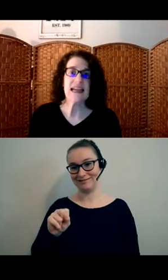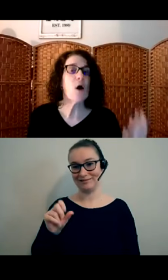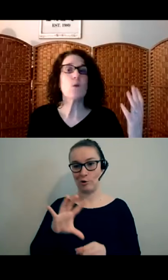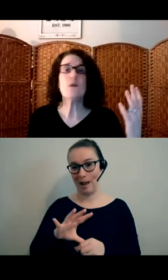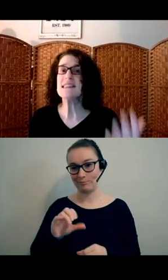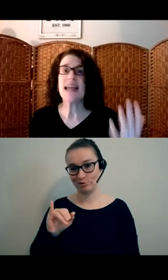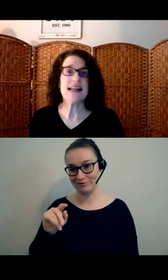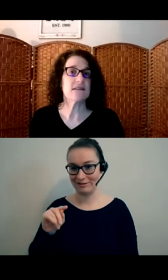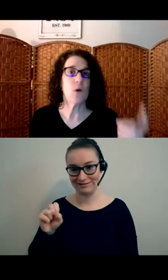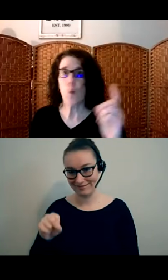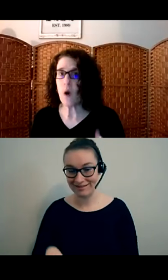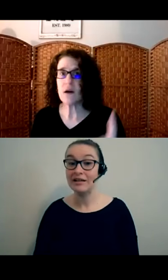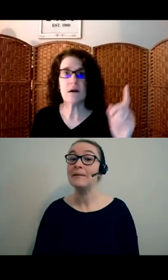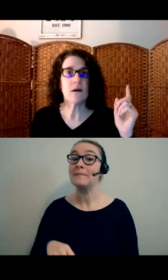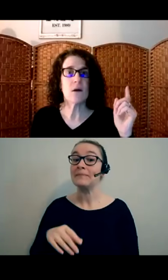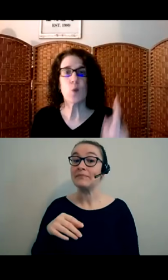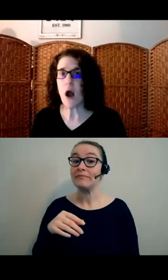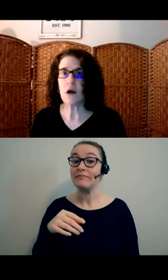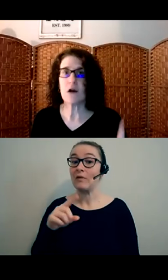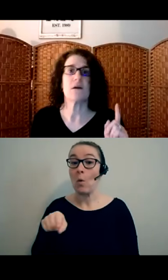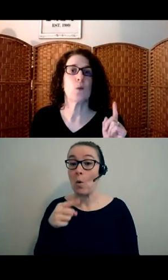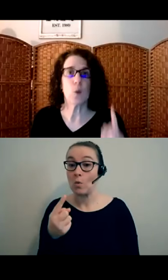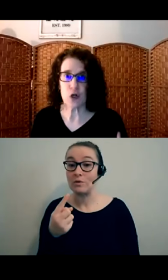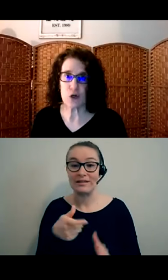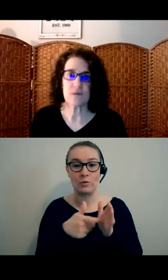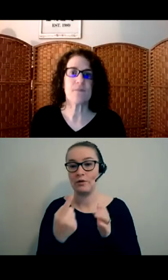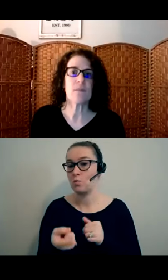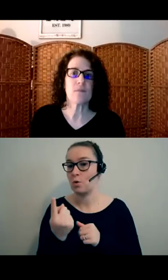It only takes one wrong word,